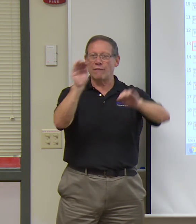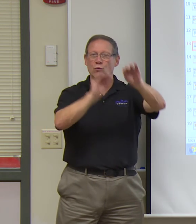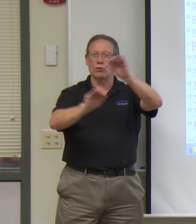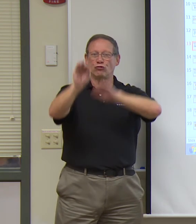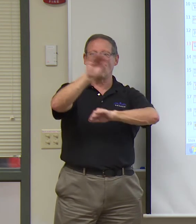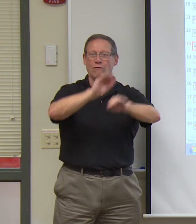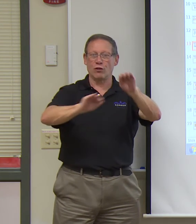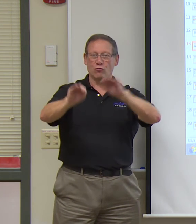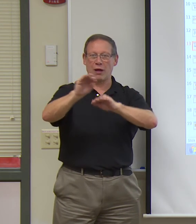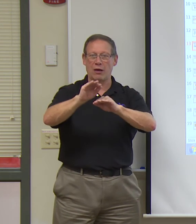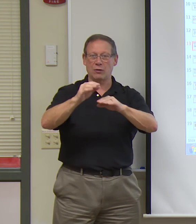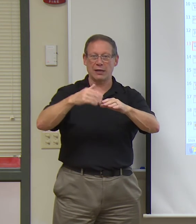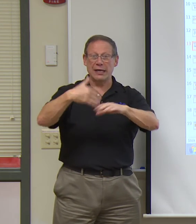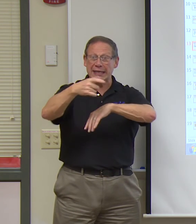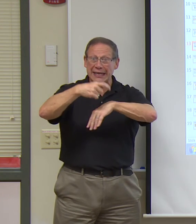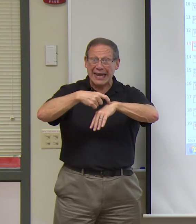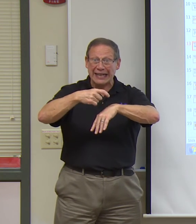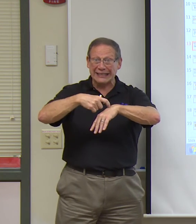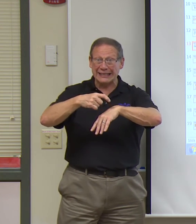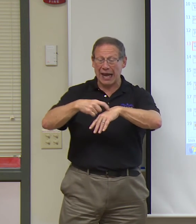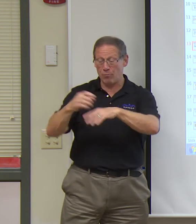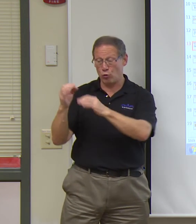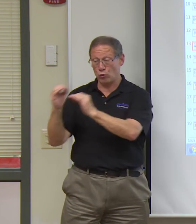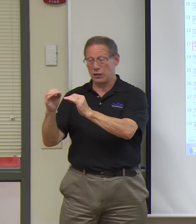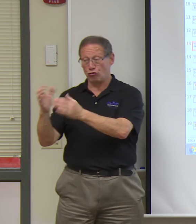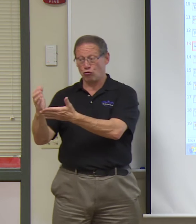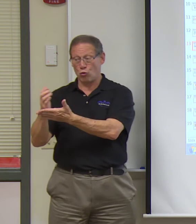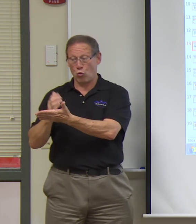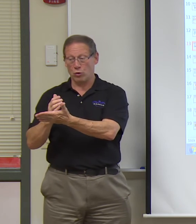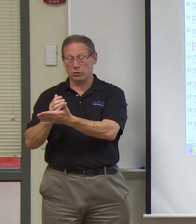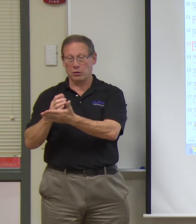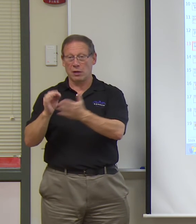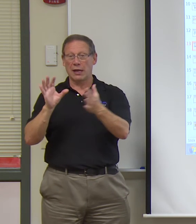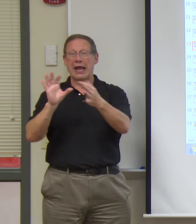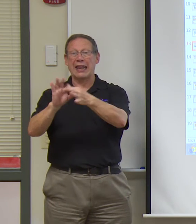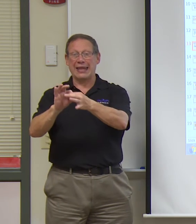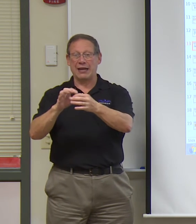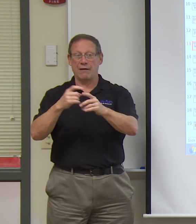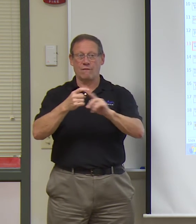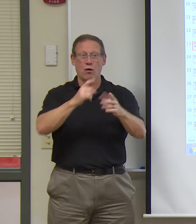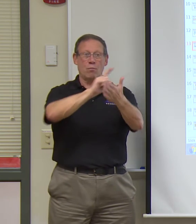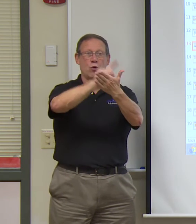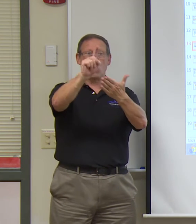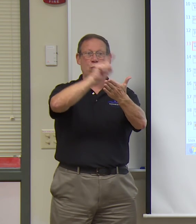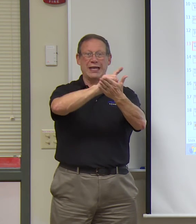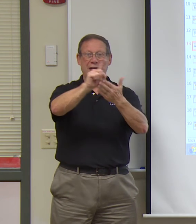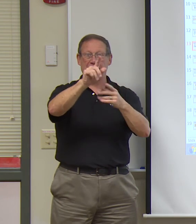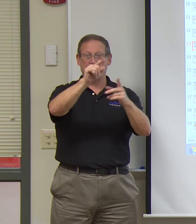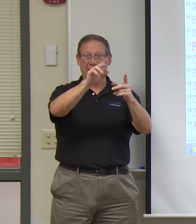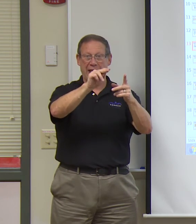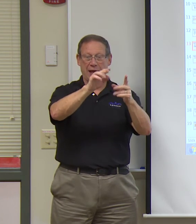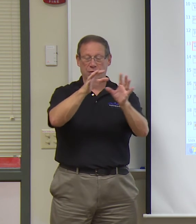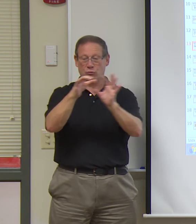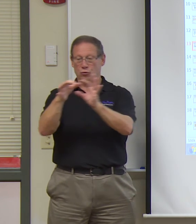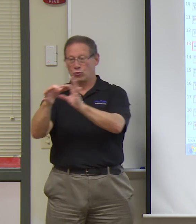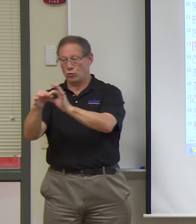the next time you take the course, you could just link from your weekly plan to that reading or that presentation.